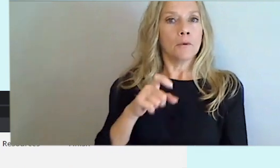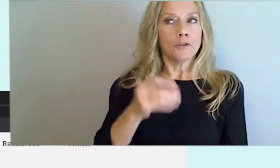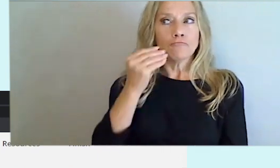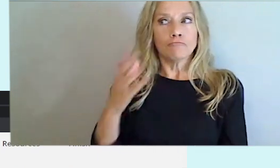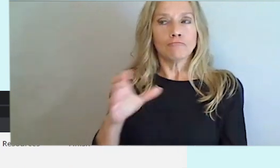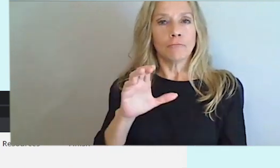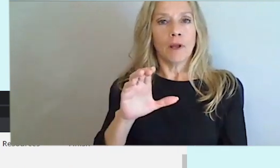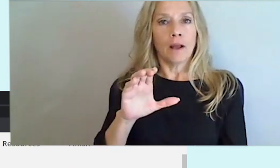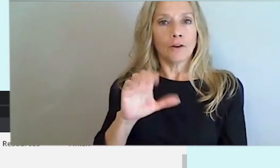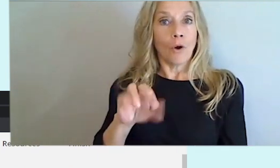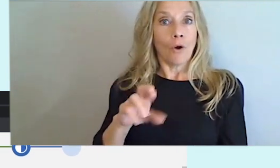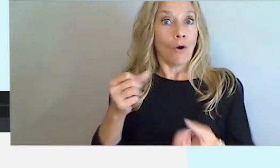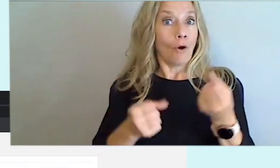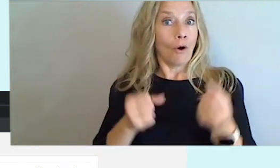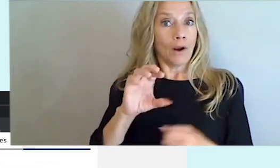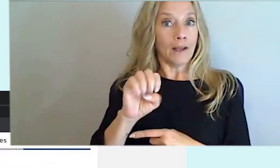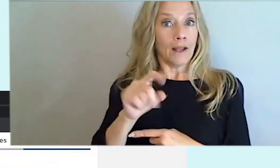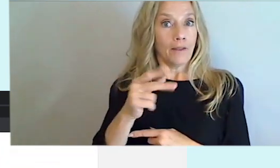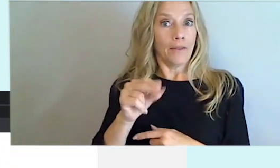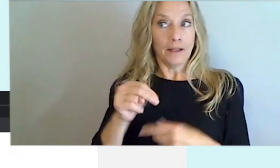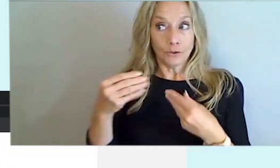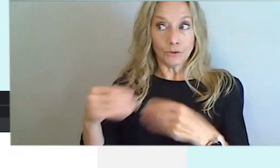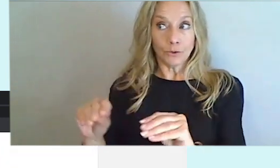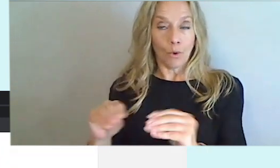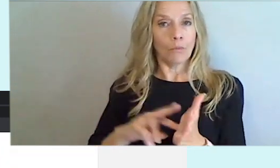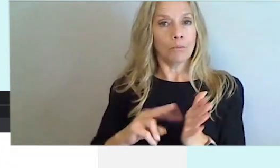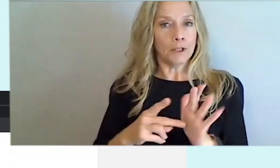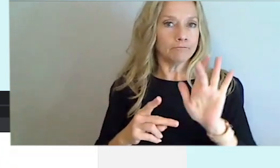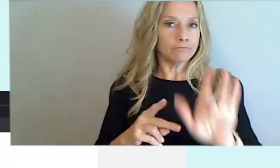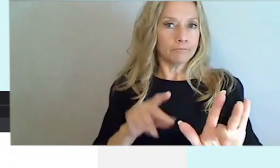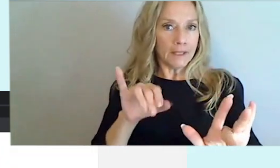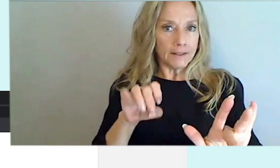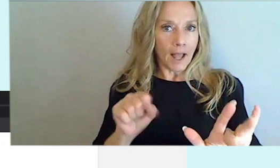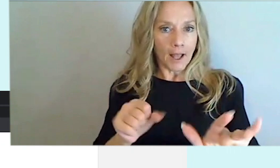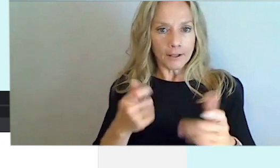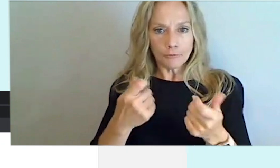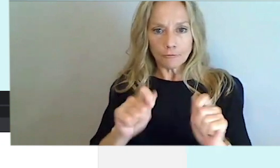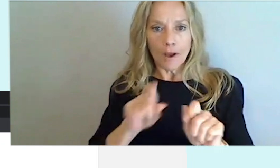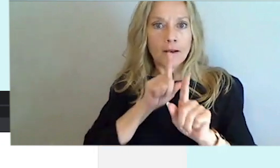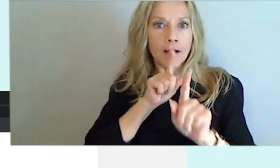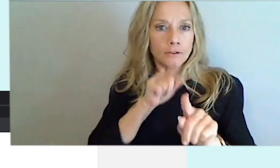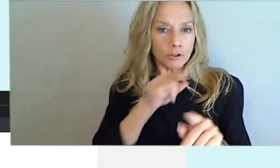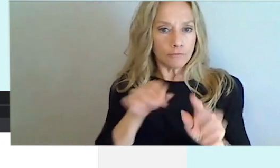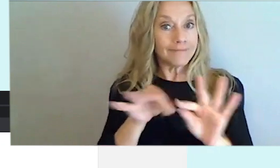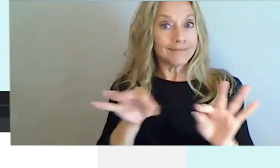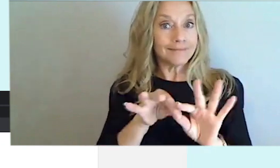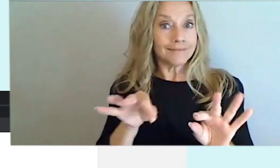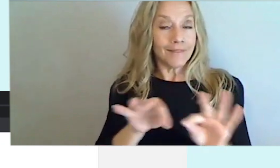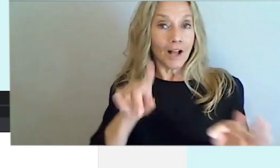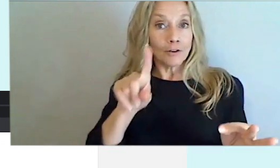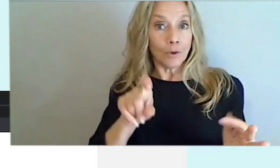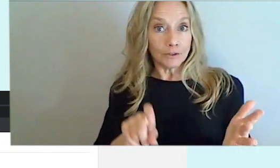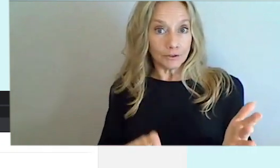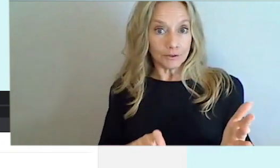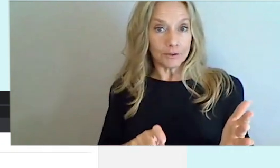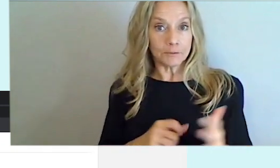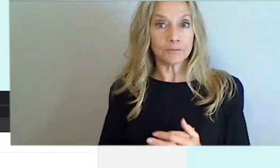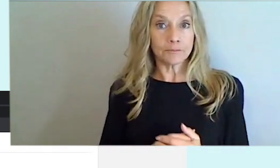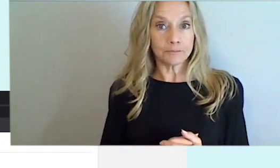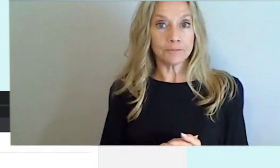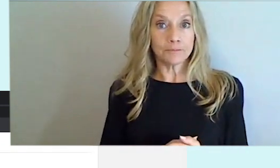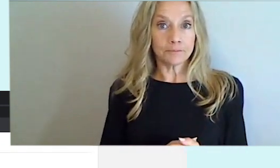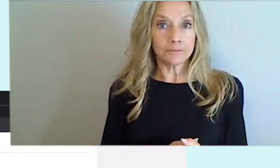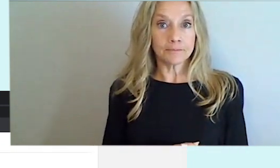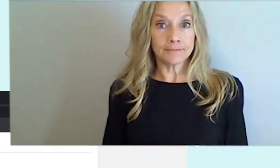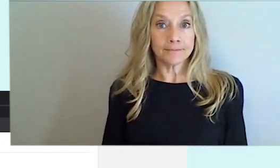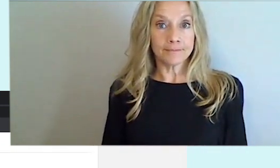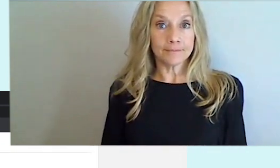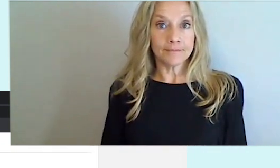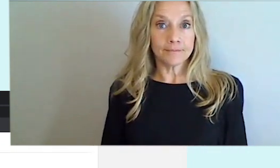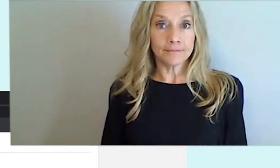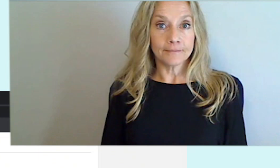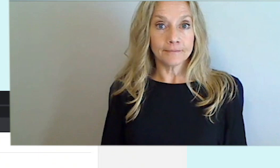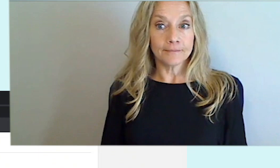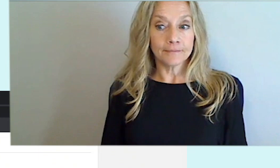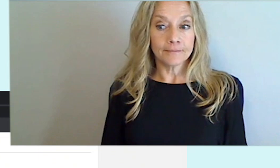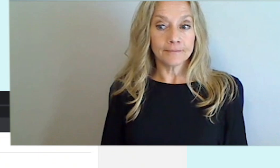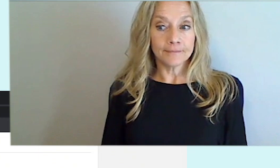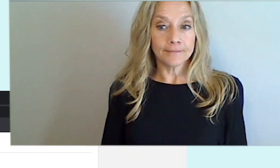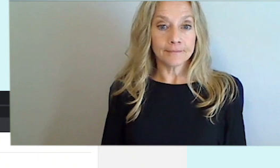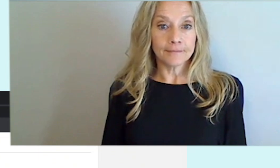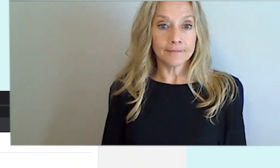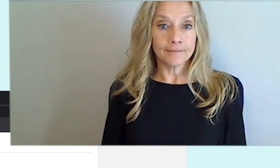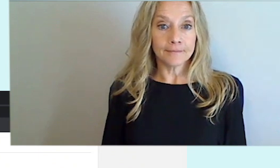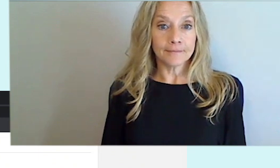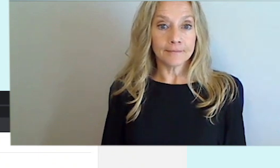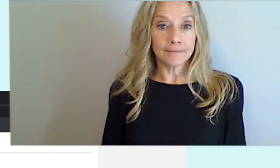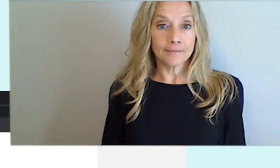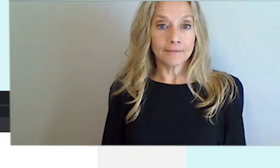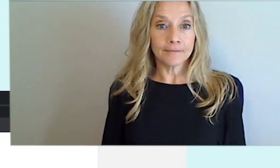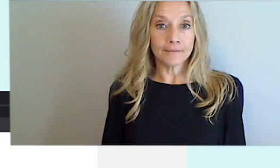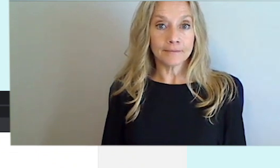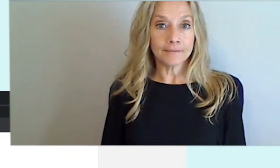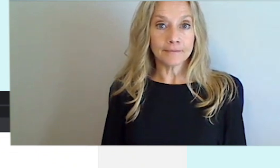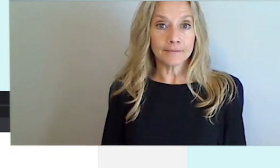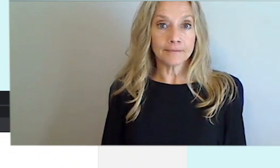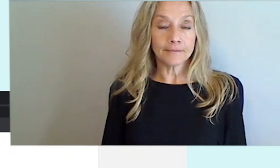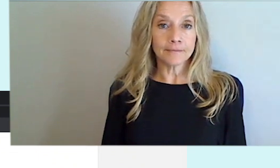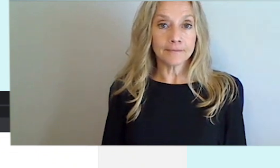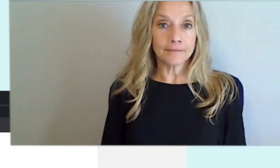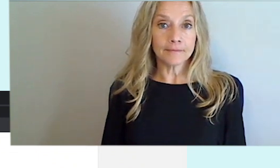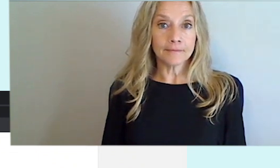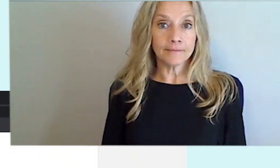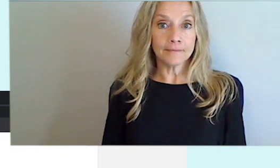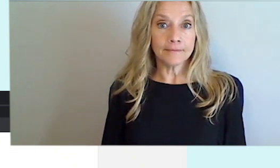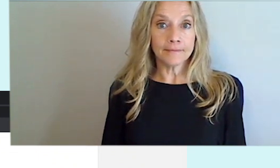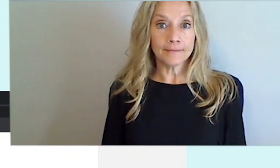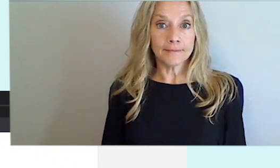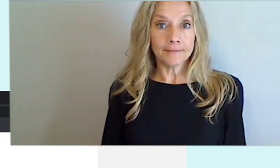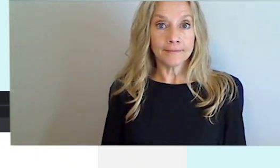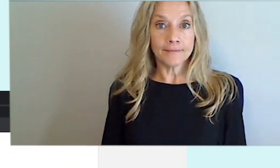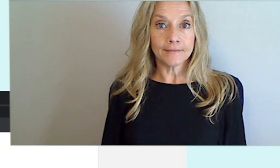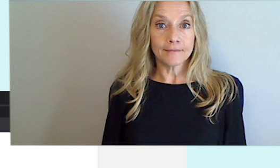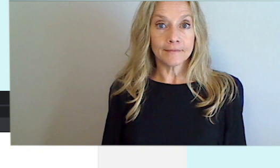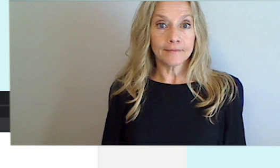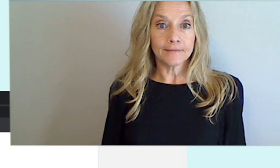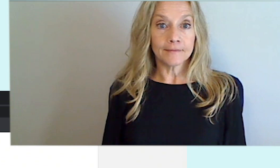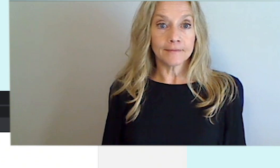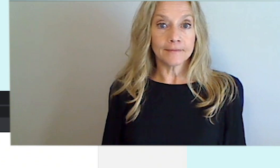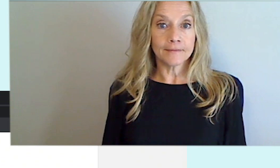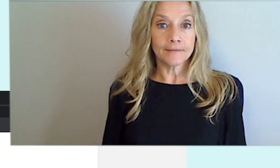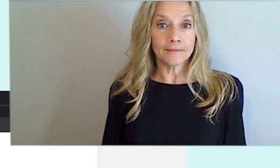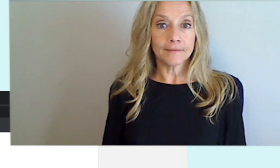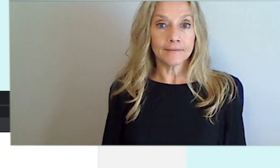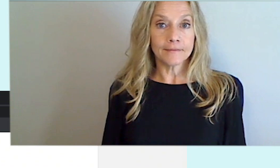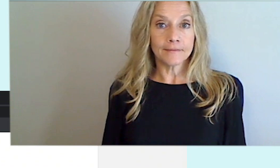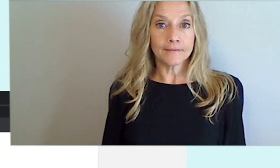They would select yes and answer all the questions they can.